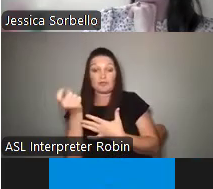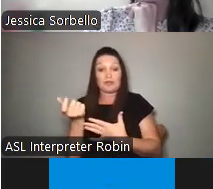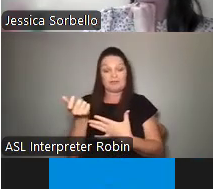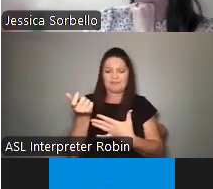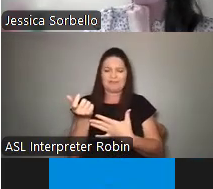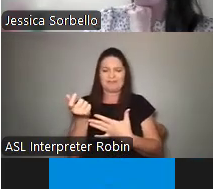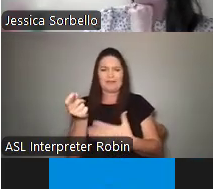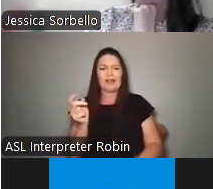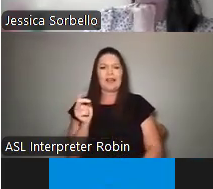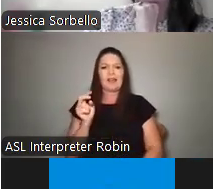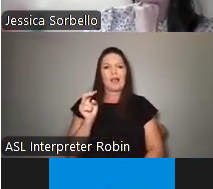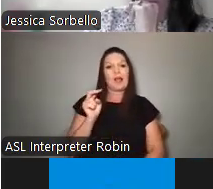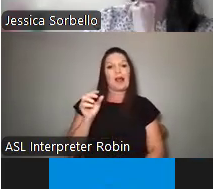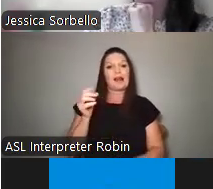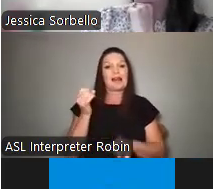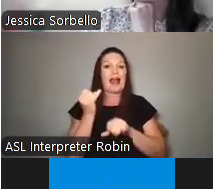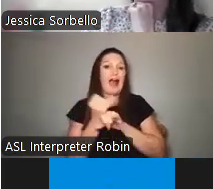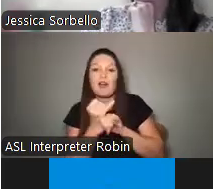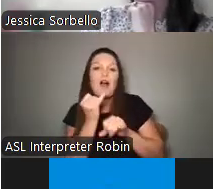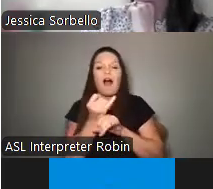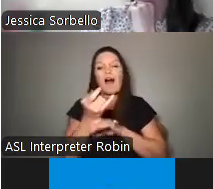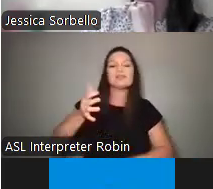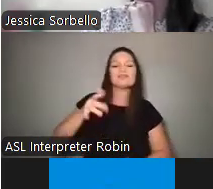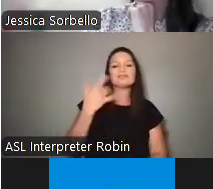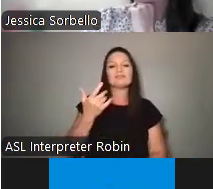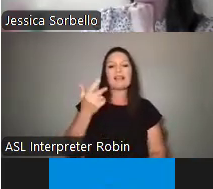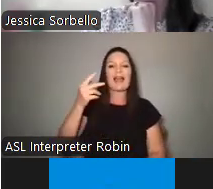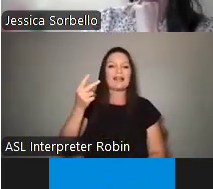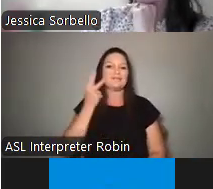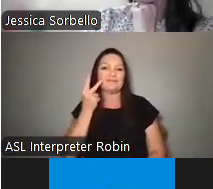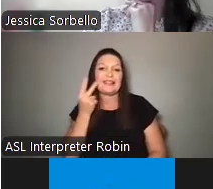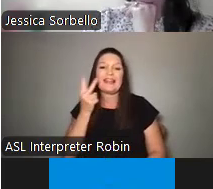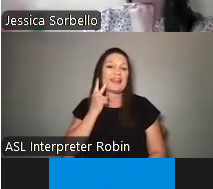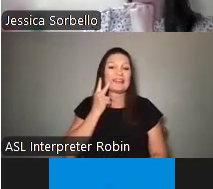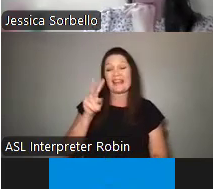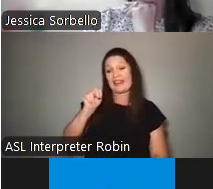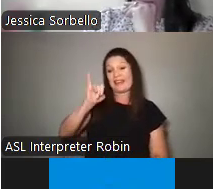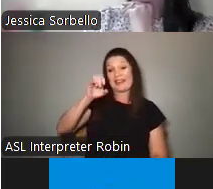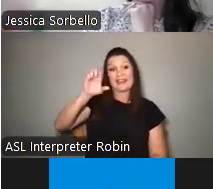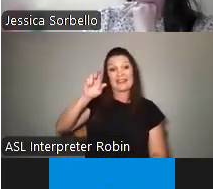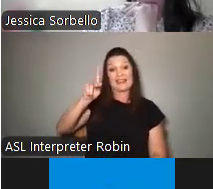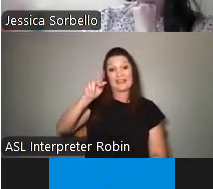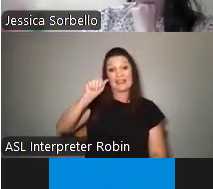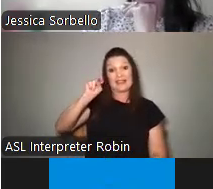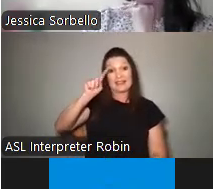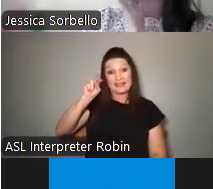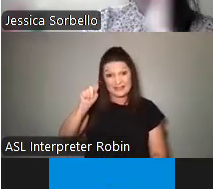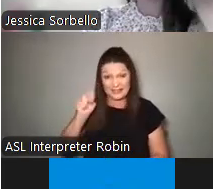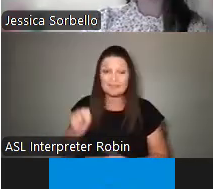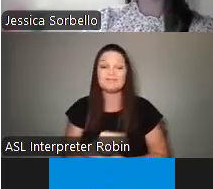teen it goes up to 200. We are not talking about the entire time of using those substances it is the first inhalation of